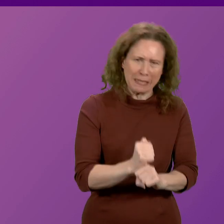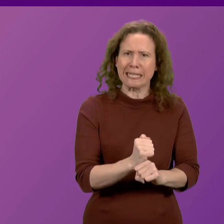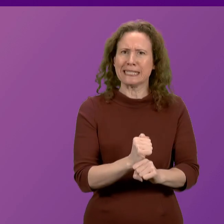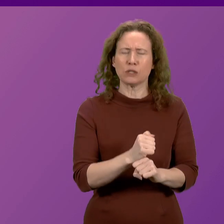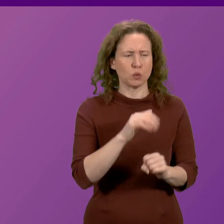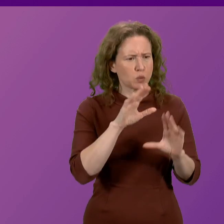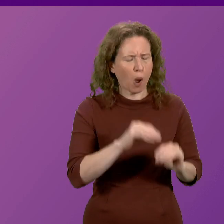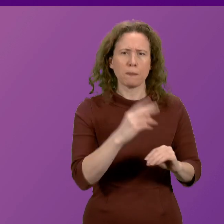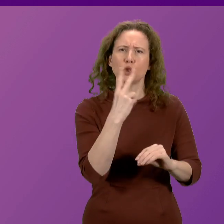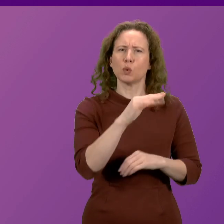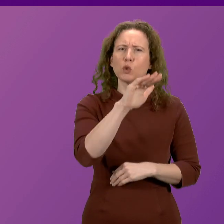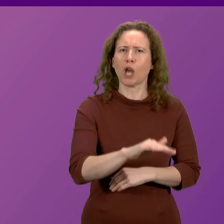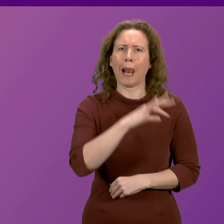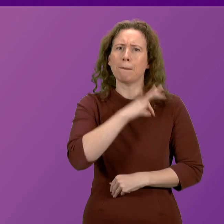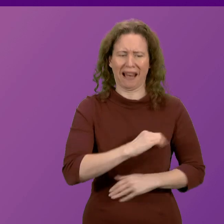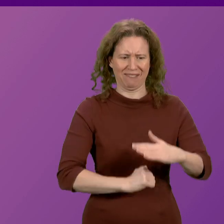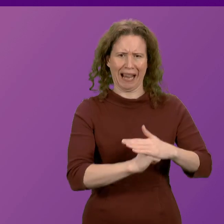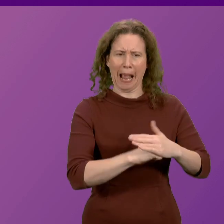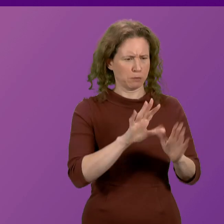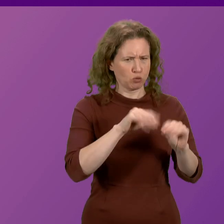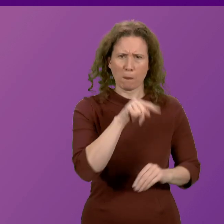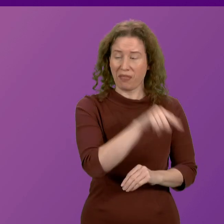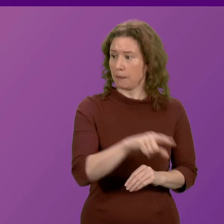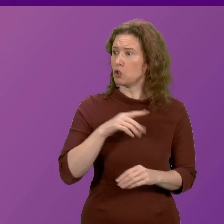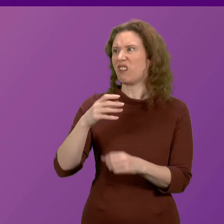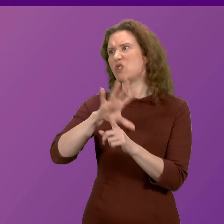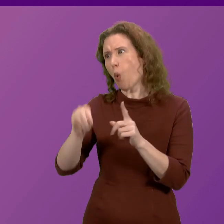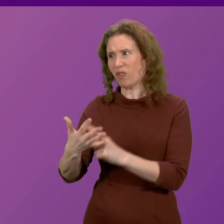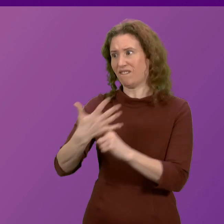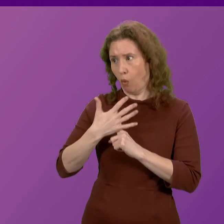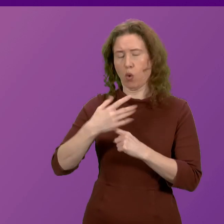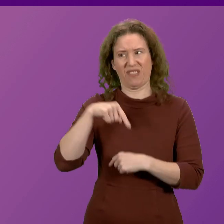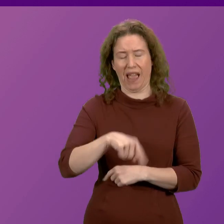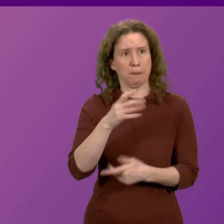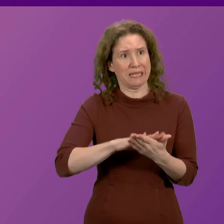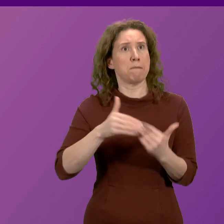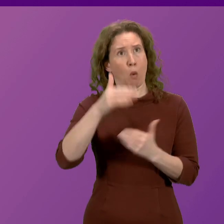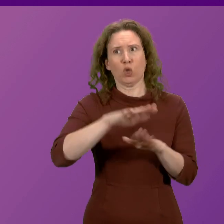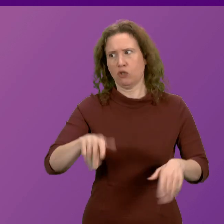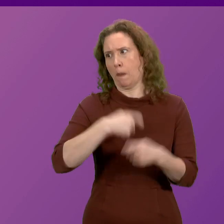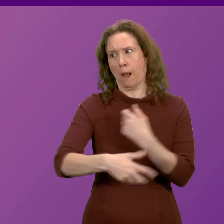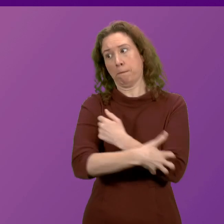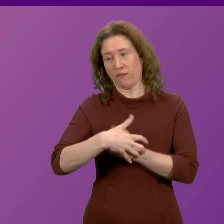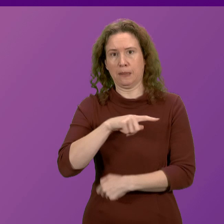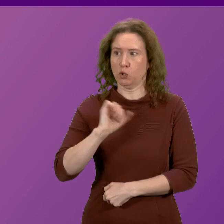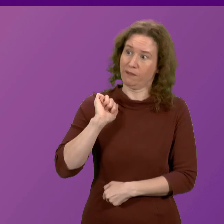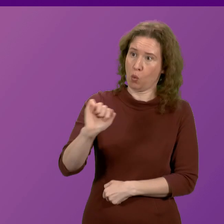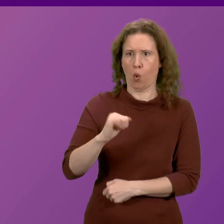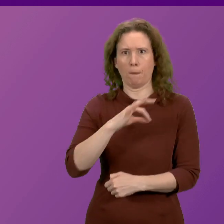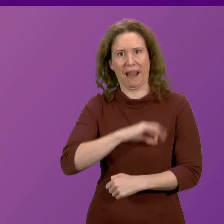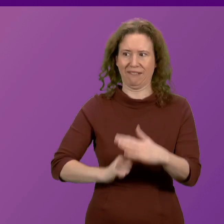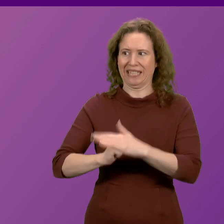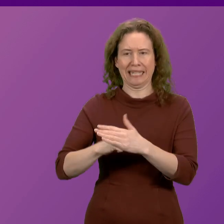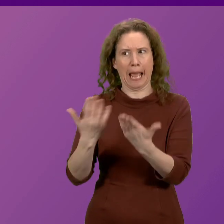cap that the Conservatives imposed, which is sending children in our country into poverty.